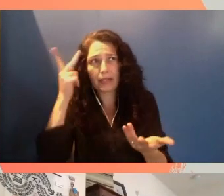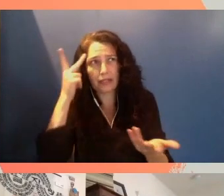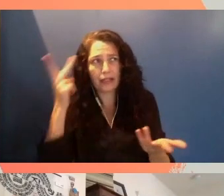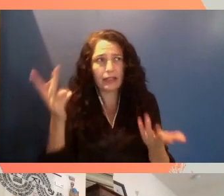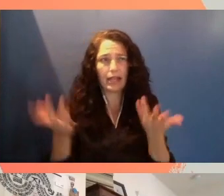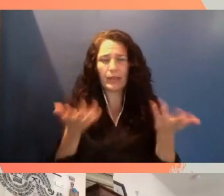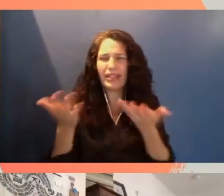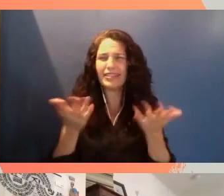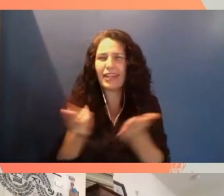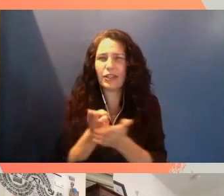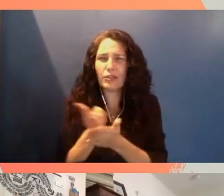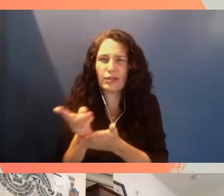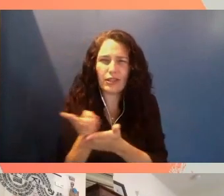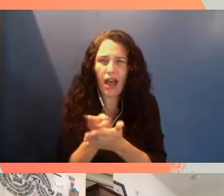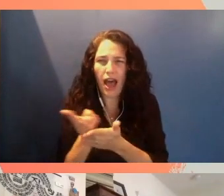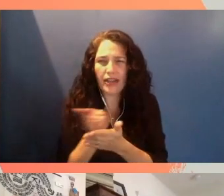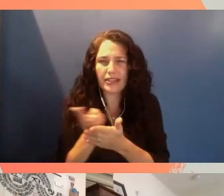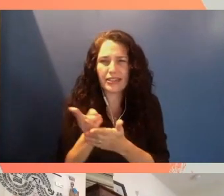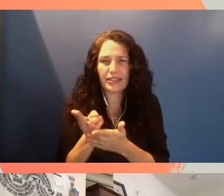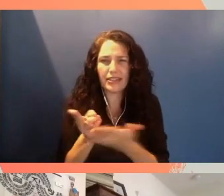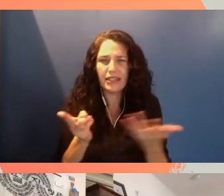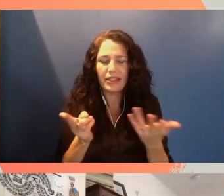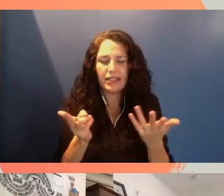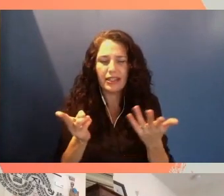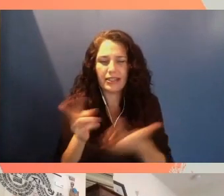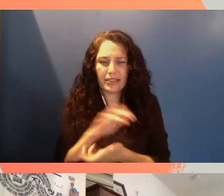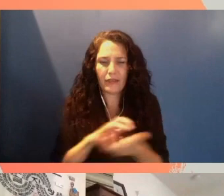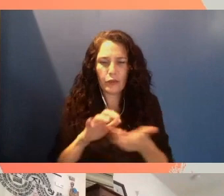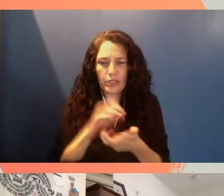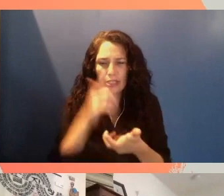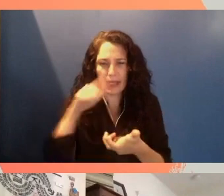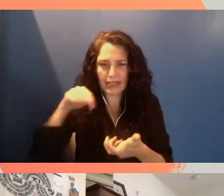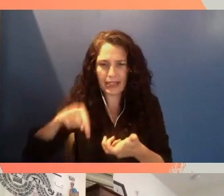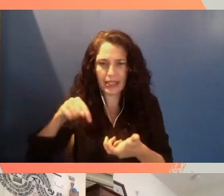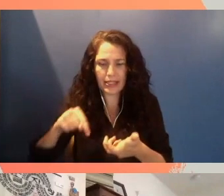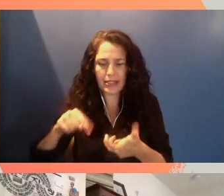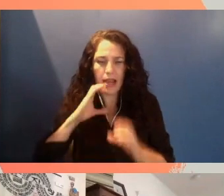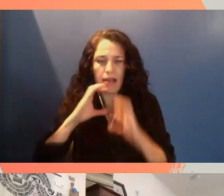It's almost like this conversation on objectivity, right?